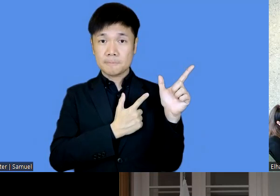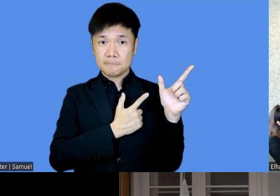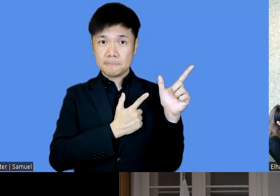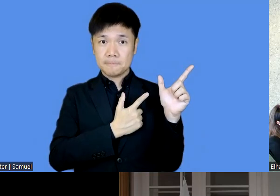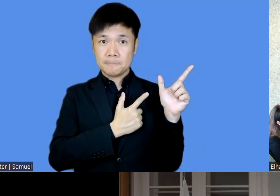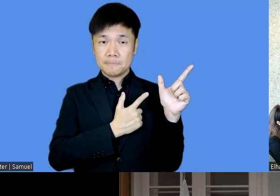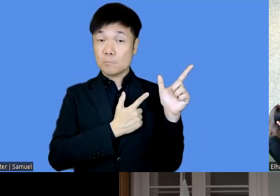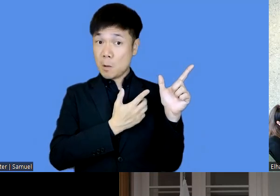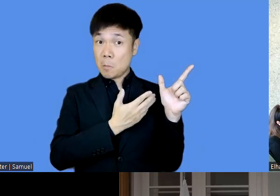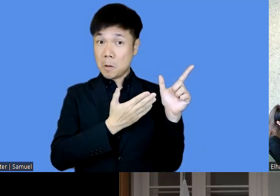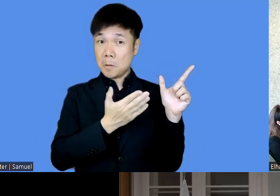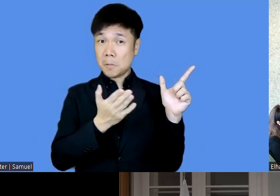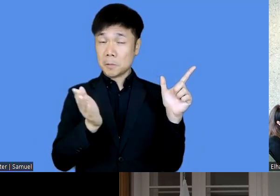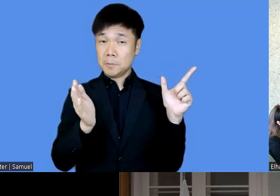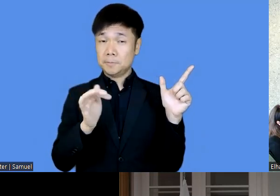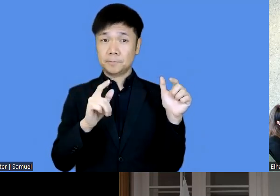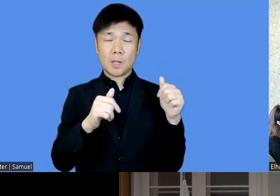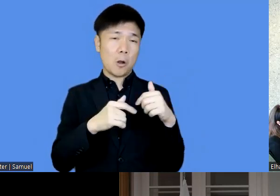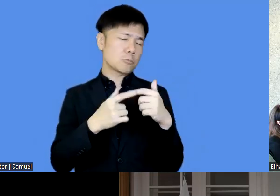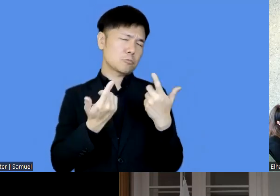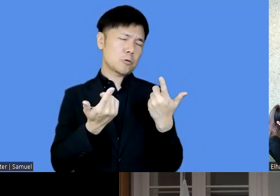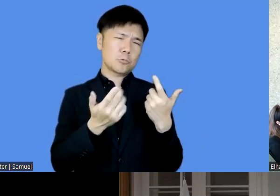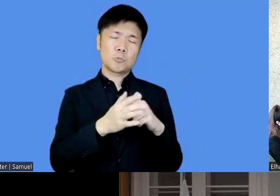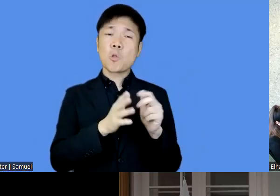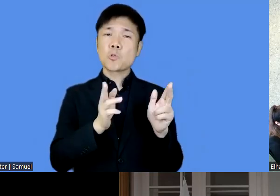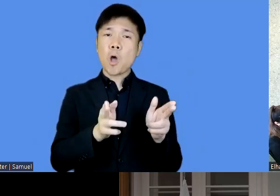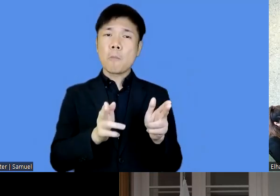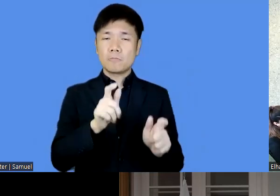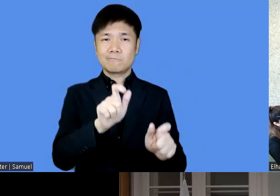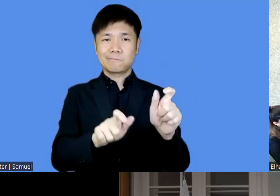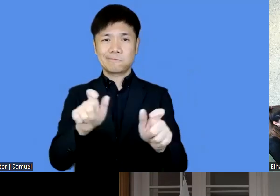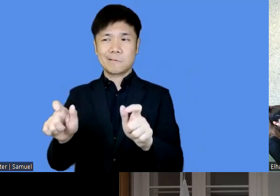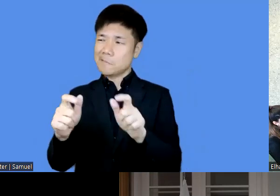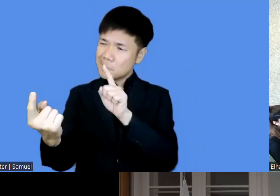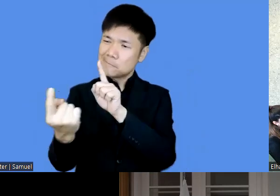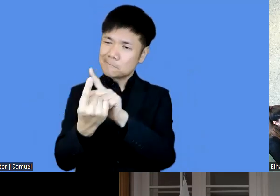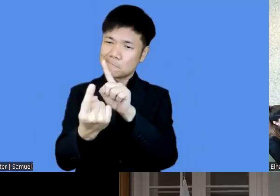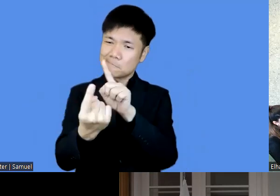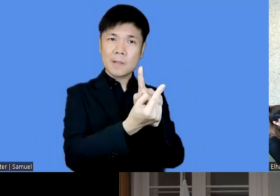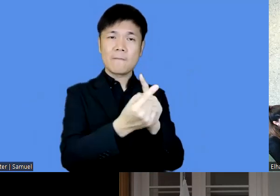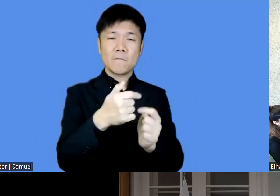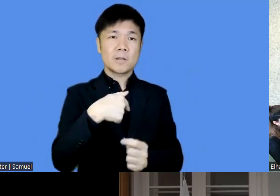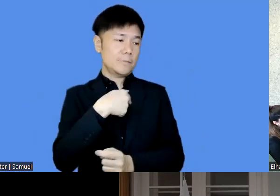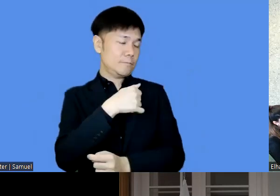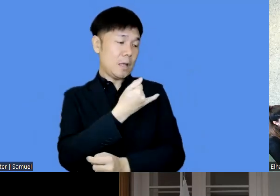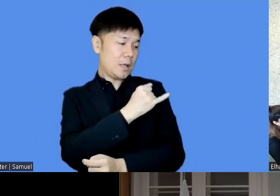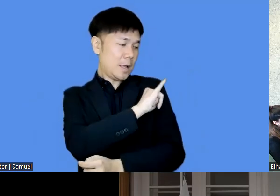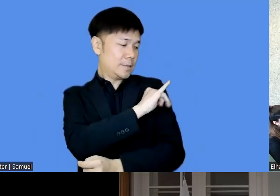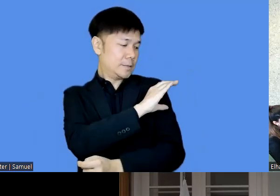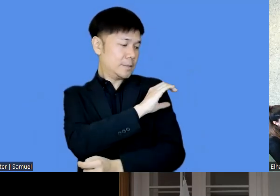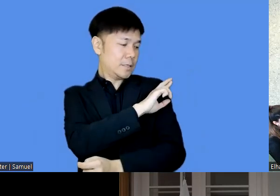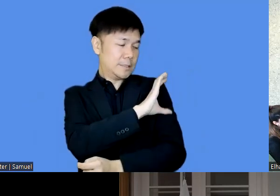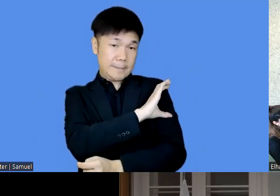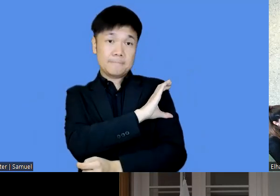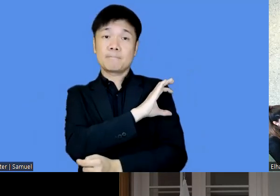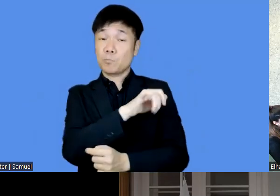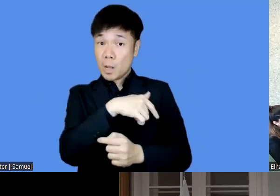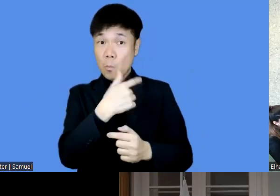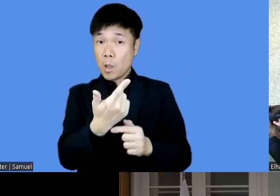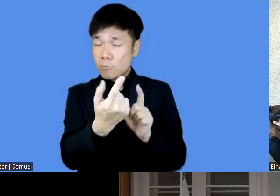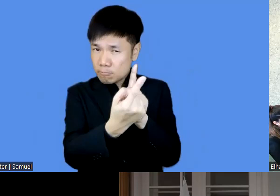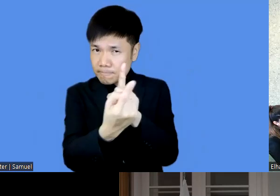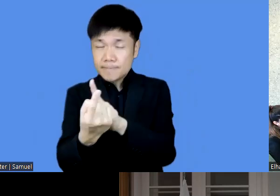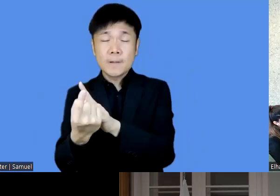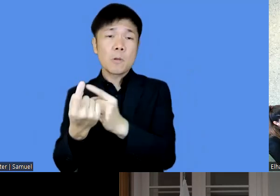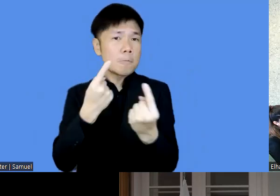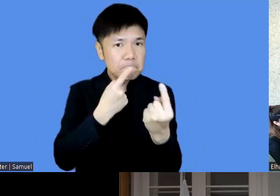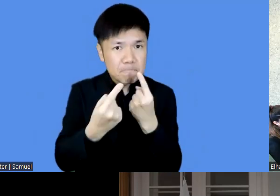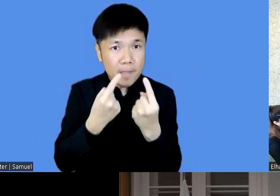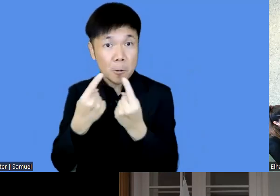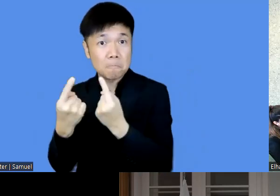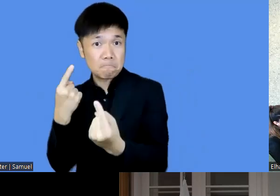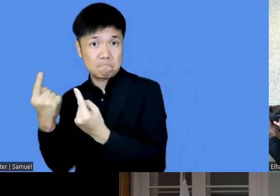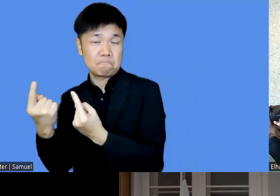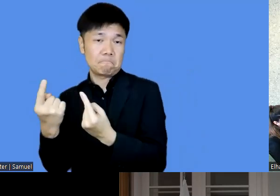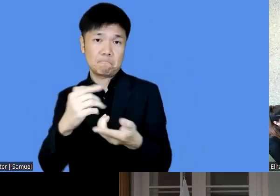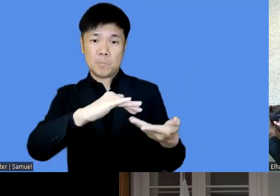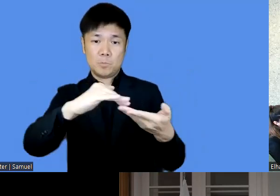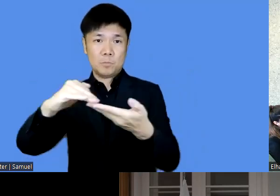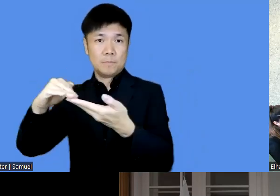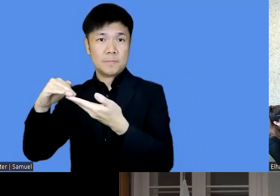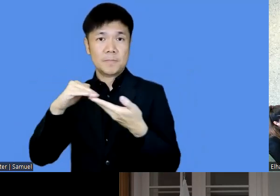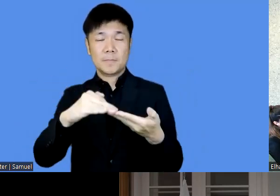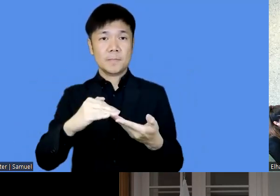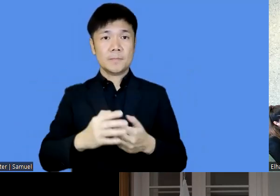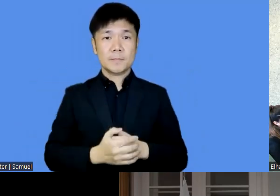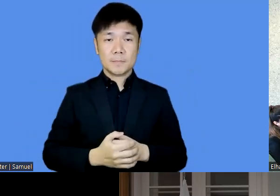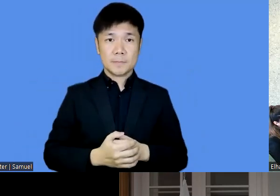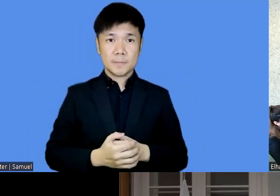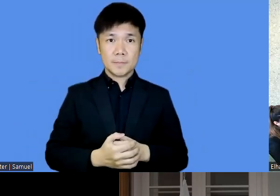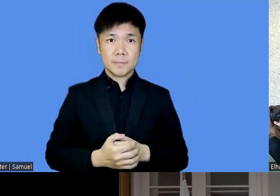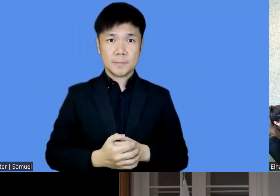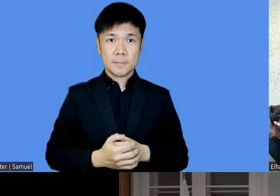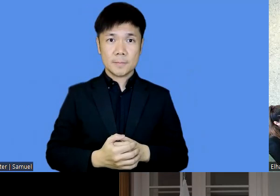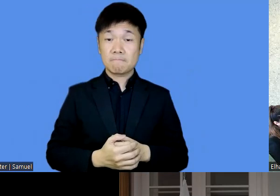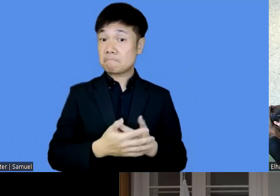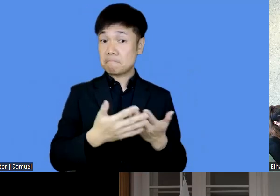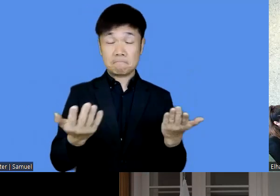our regular interlocutors for ICSC and confidential dialogue, mostly people from capitalists,